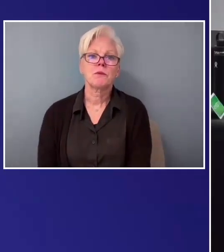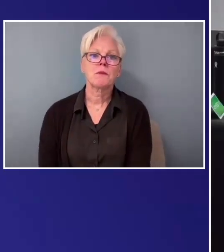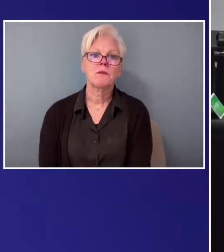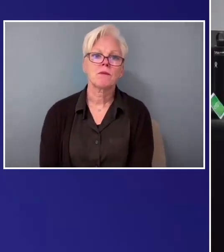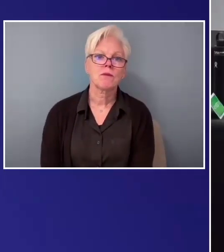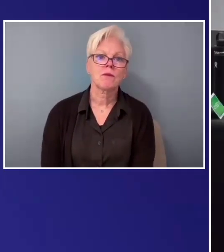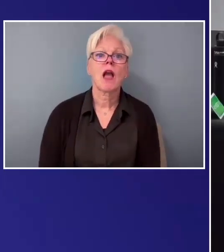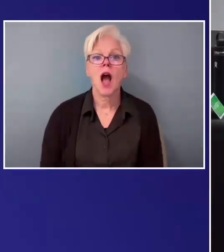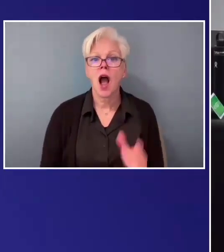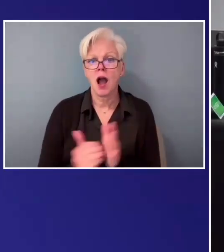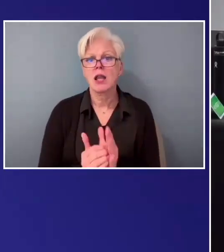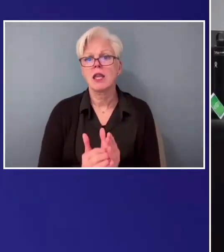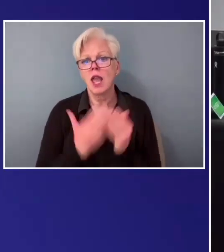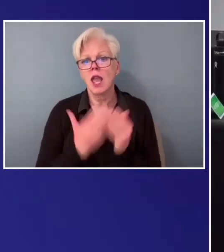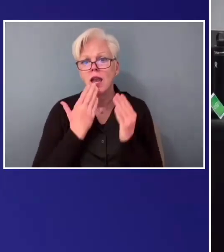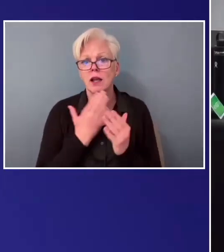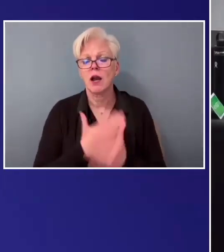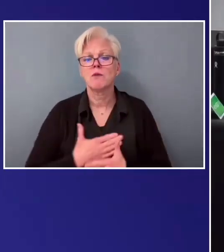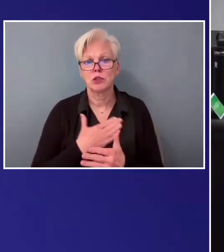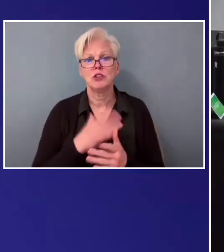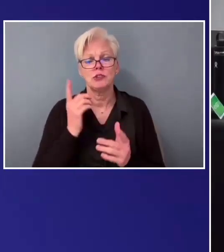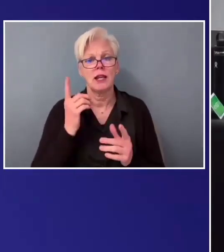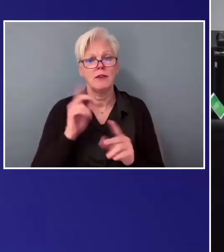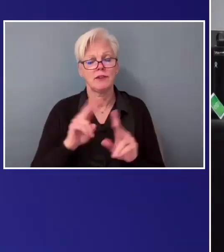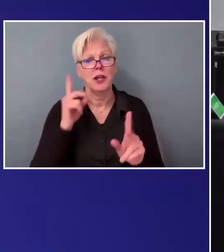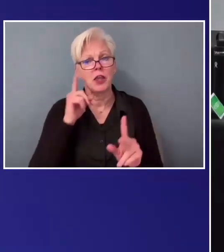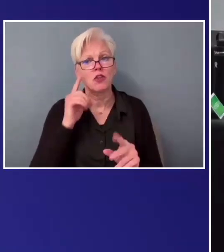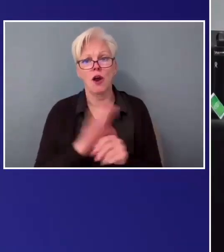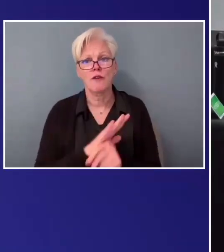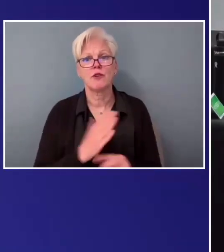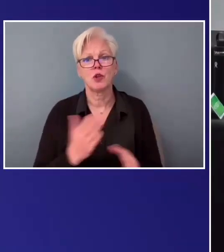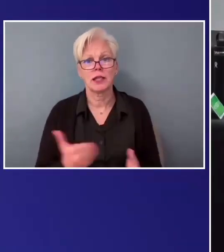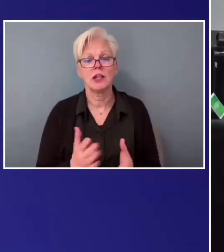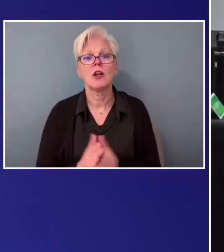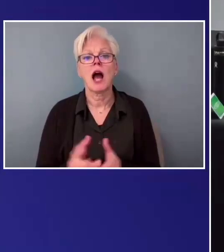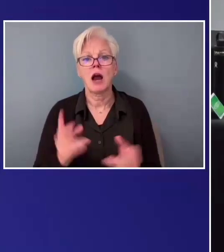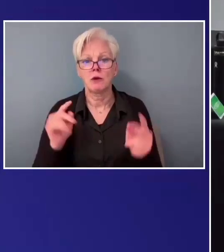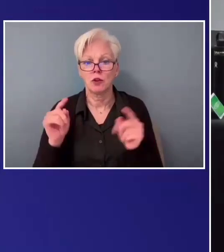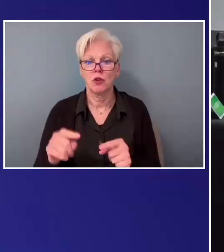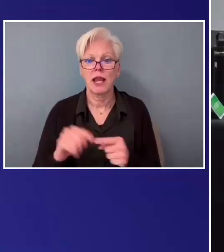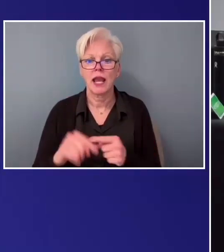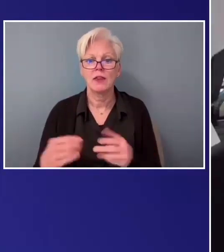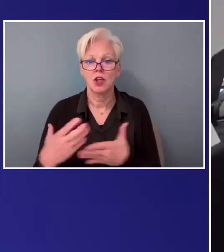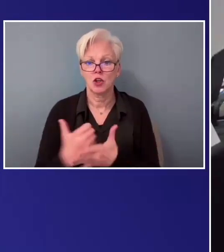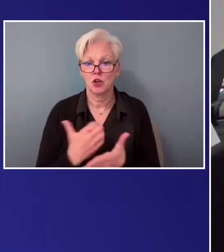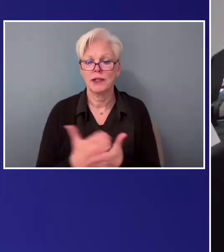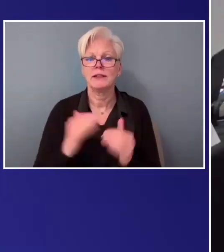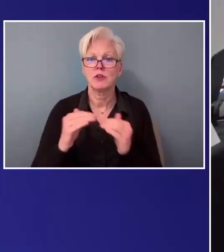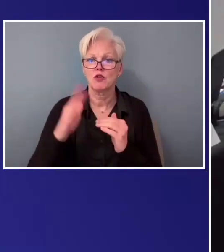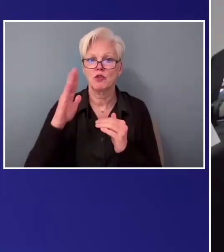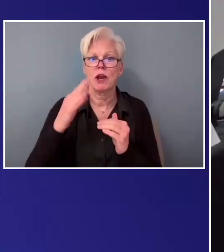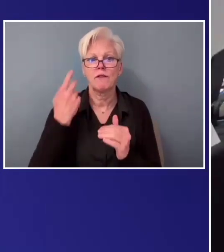Again, appreciate the, the thoughtfulness here. I do want to go back to this earnings threshold for undergraduate programs. The comment here calls out,